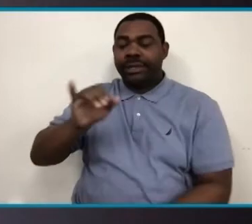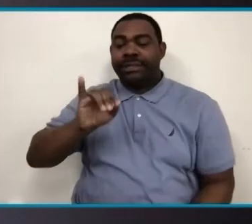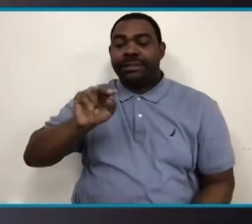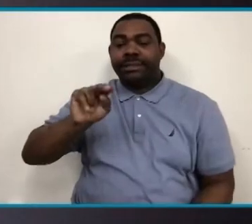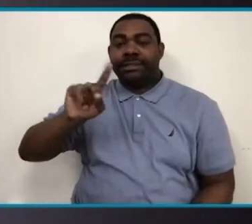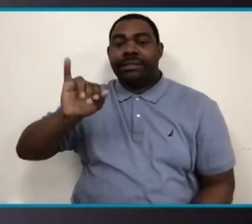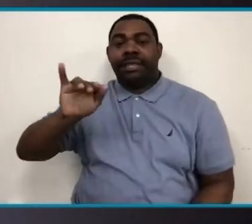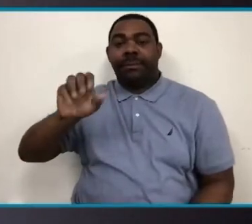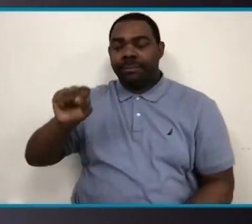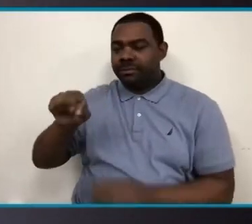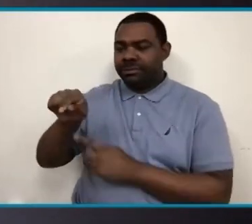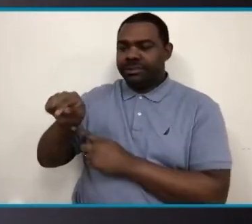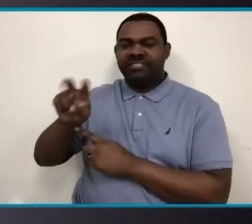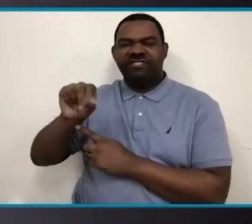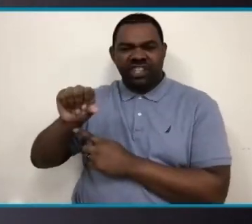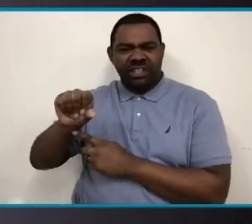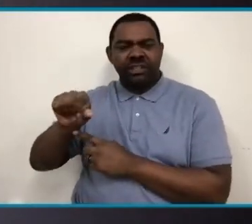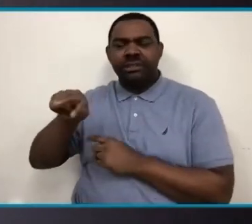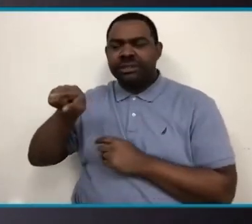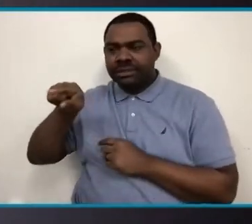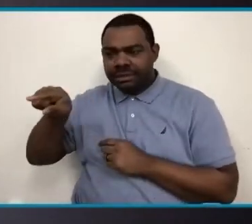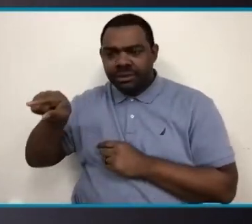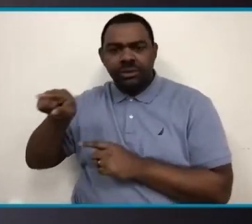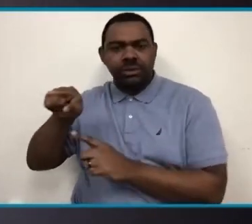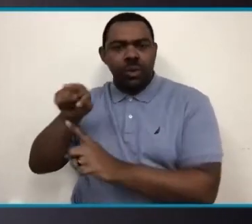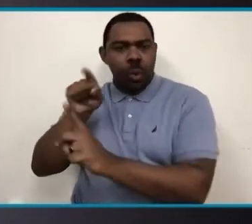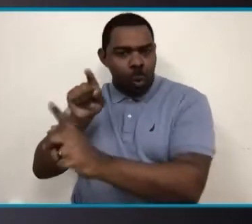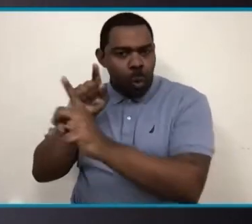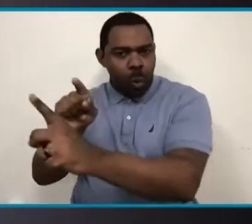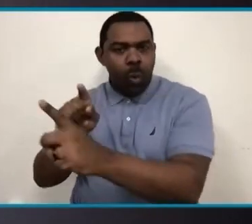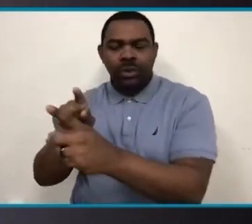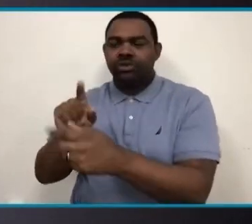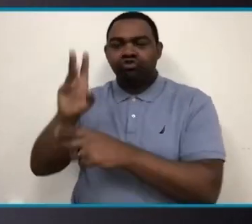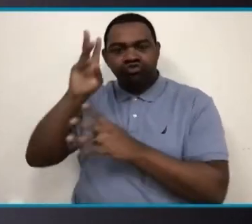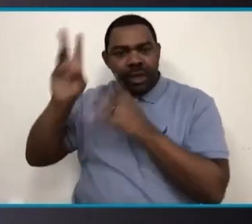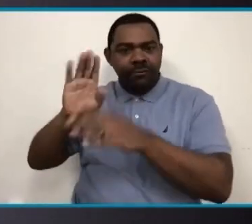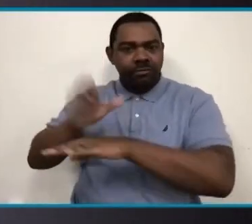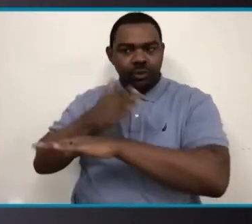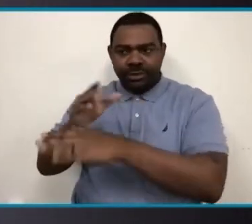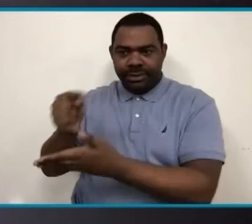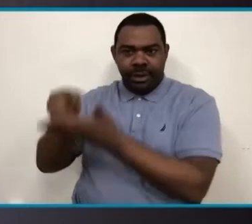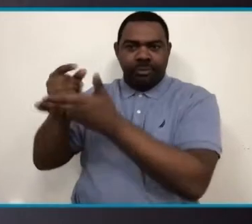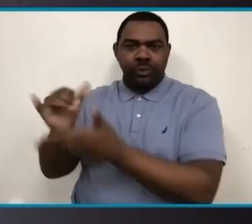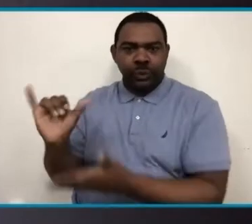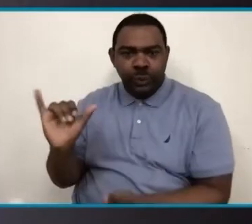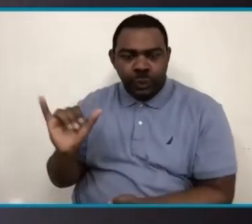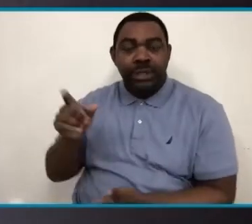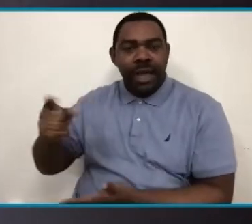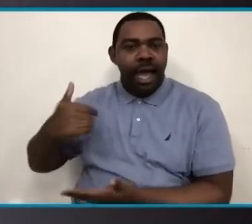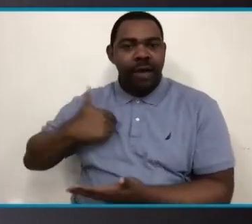Forces network music therapist as well, Leah Whitmire, who has advanced training in the